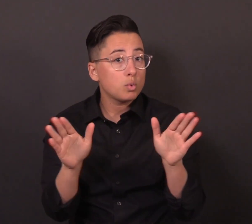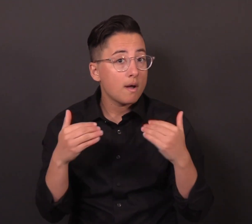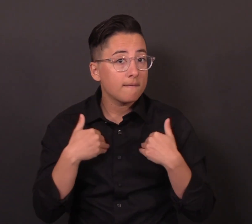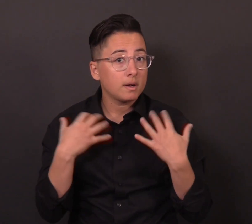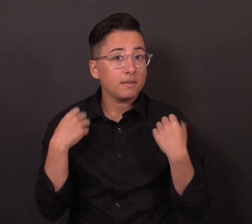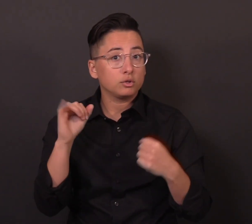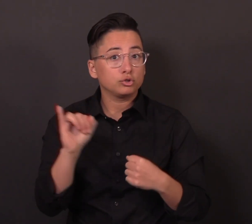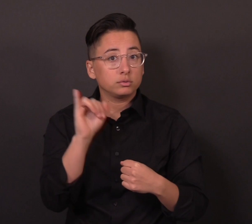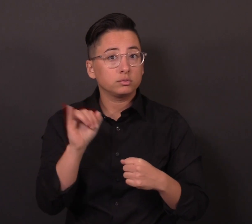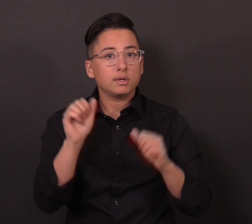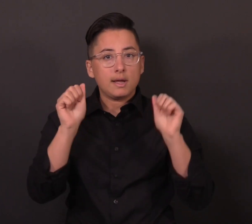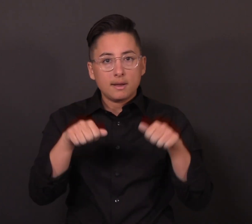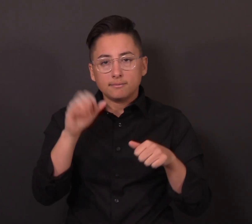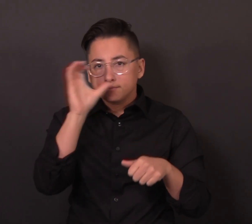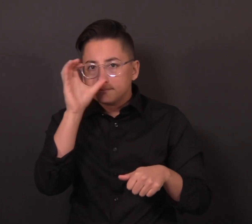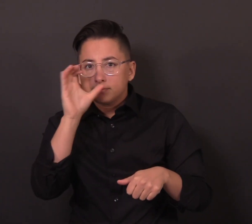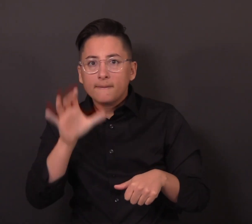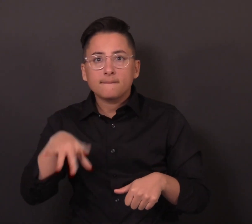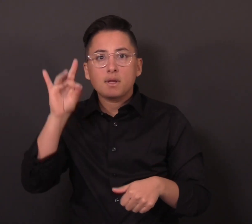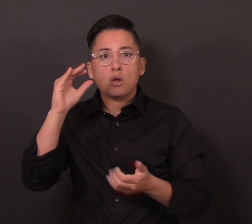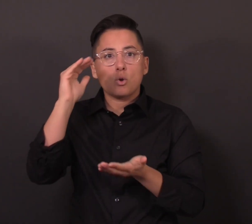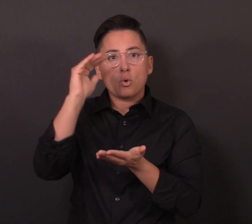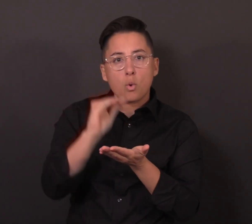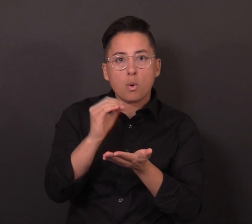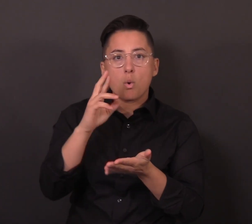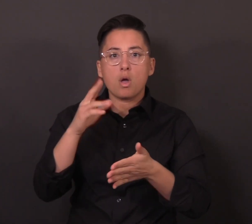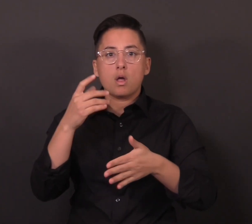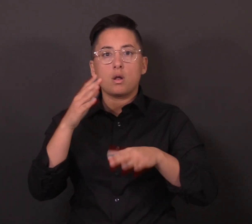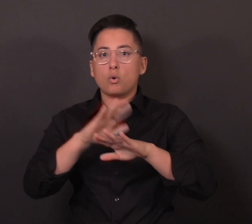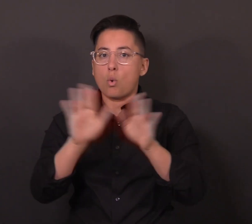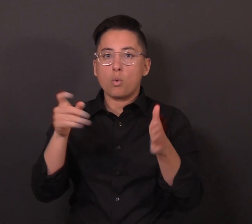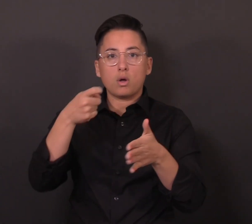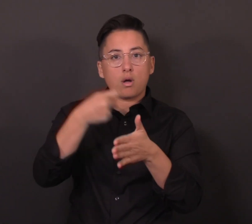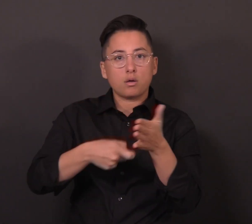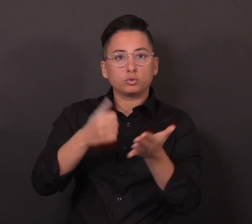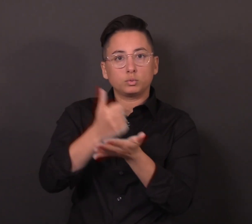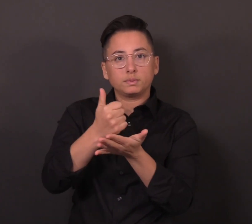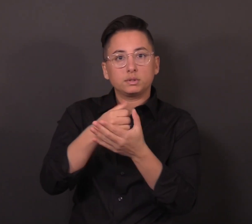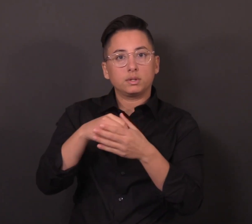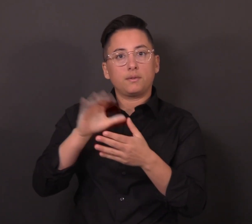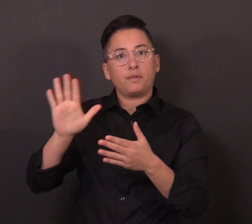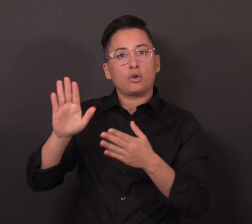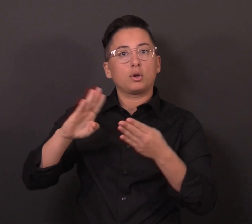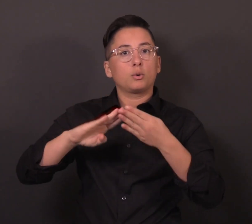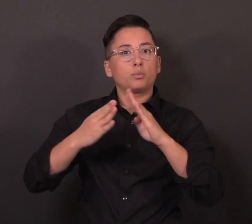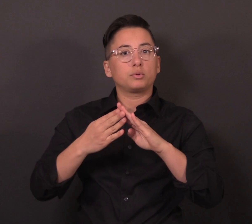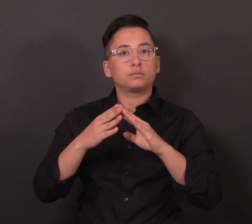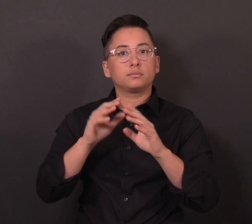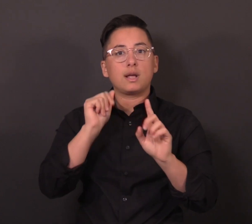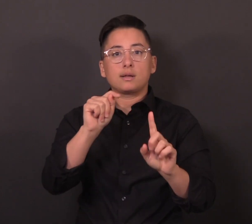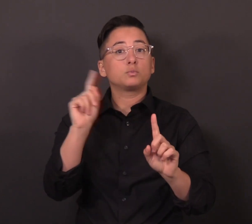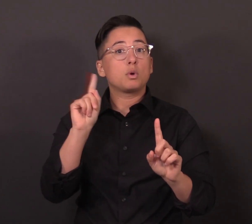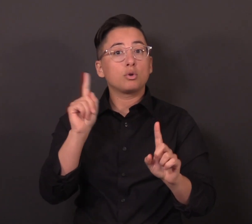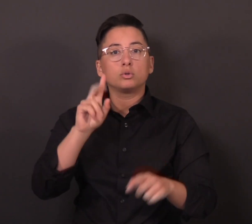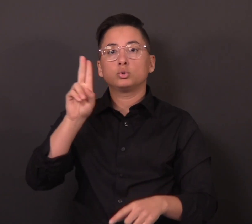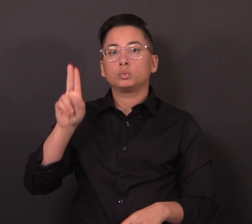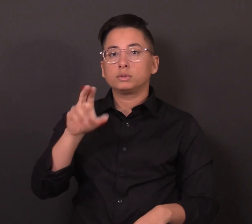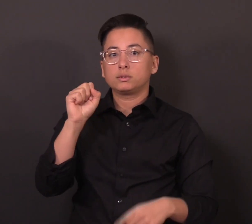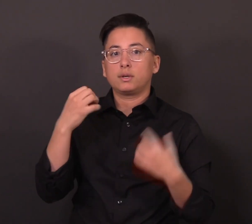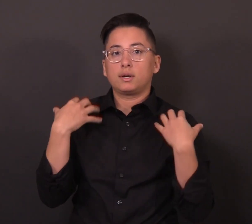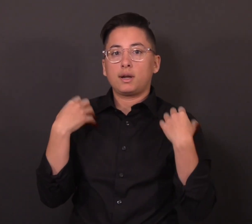Resources & Services Administration (HRSA) health center or a community health center.